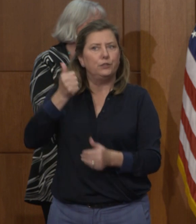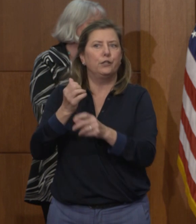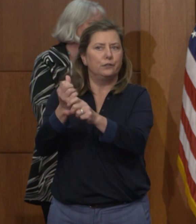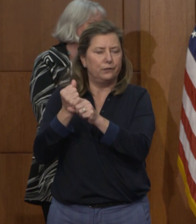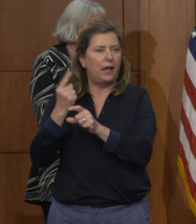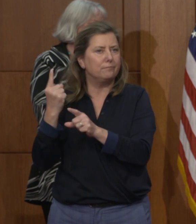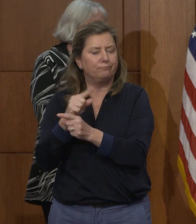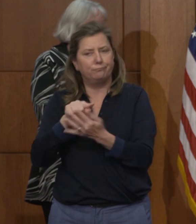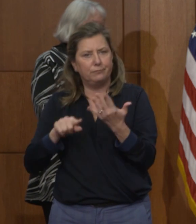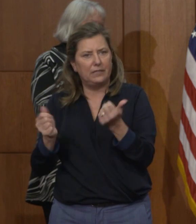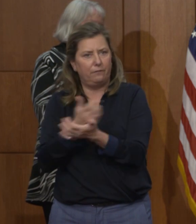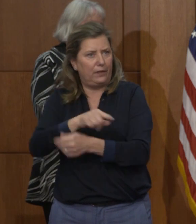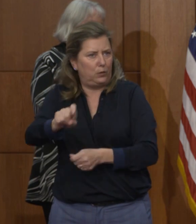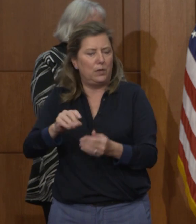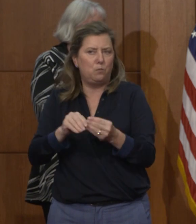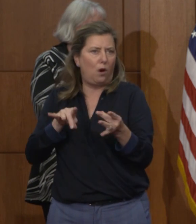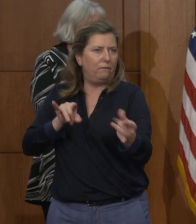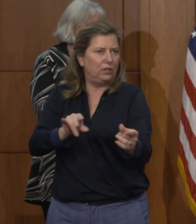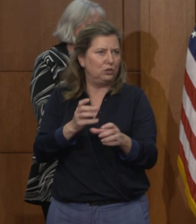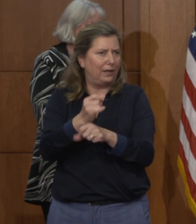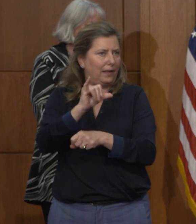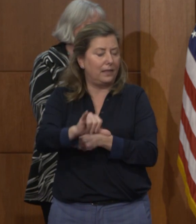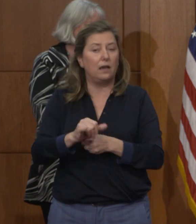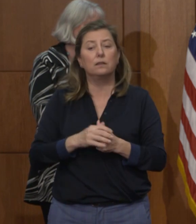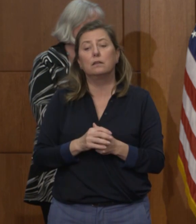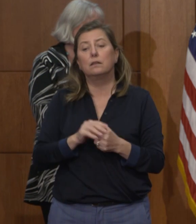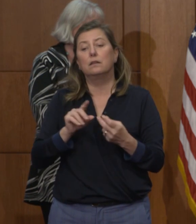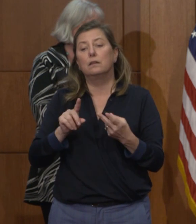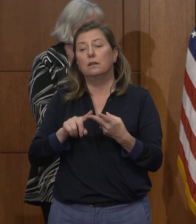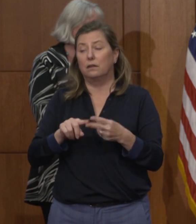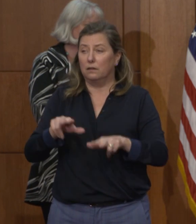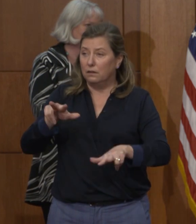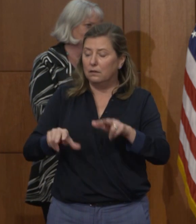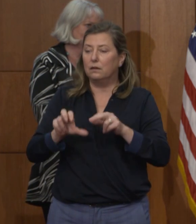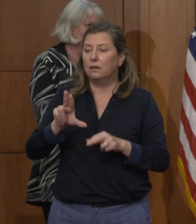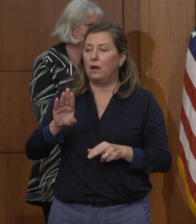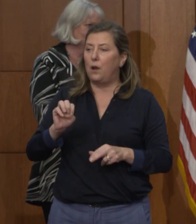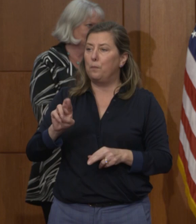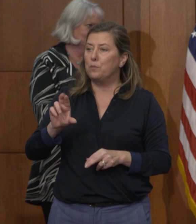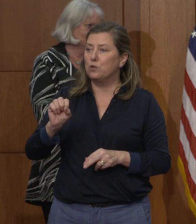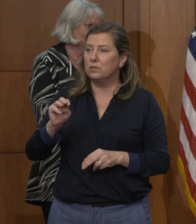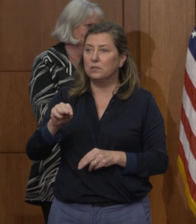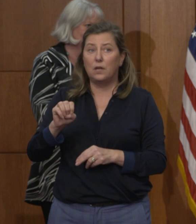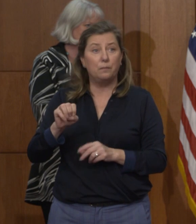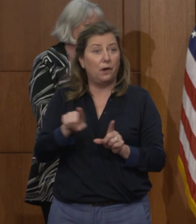doctors obviously dislike everybody there. They're very busy. So, so in order to get a test kit in their office, uh,